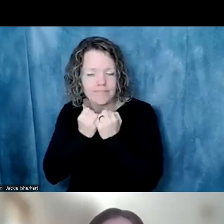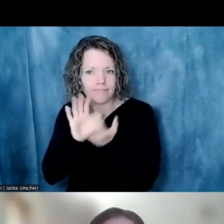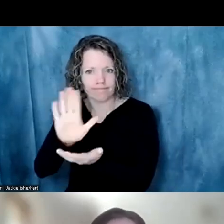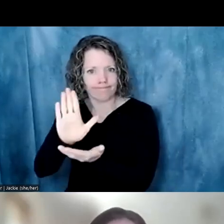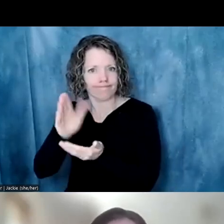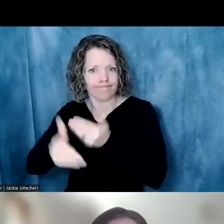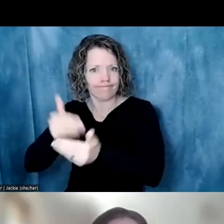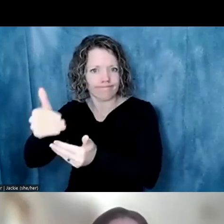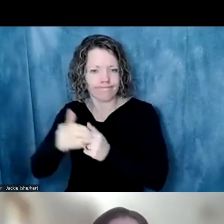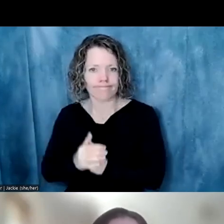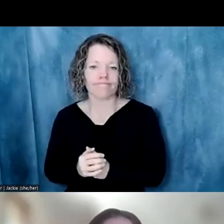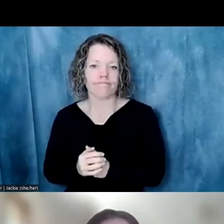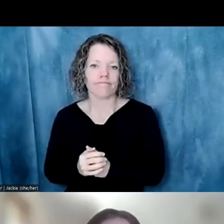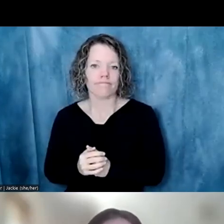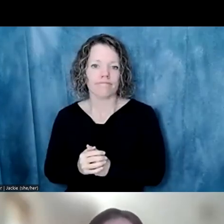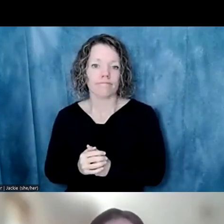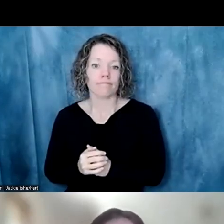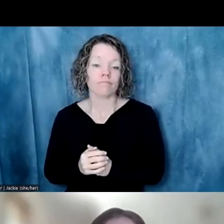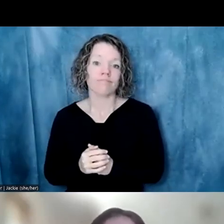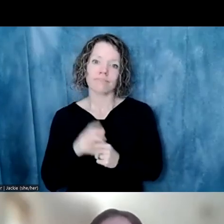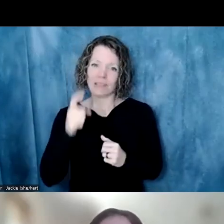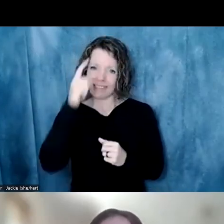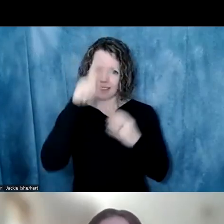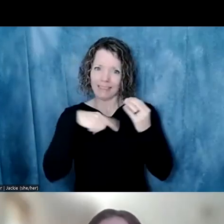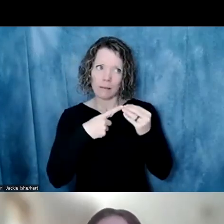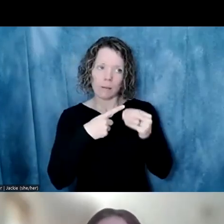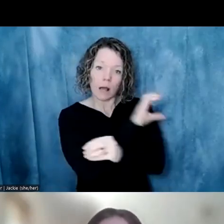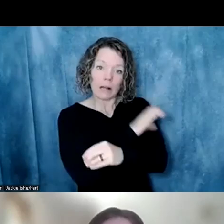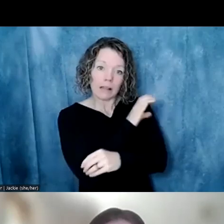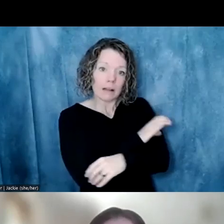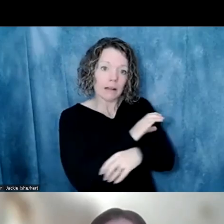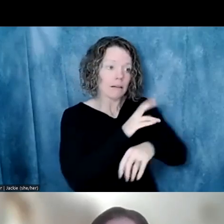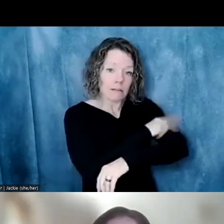practice or institutions attempt to integrate or work with their peer support practices.